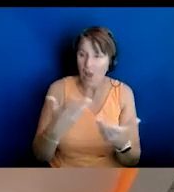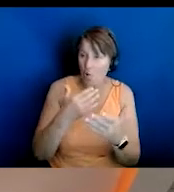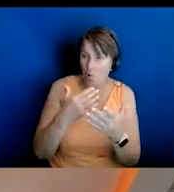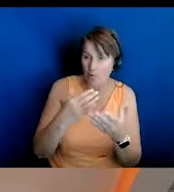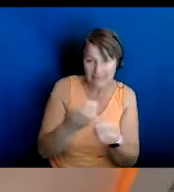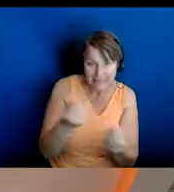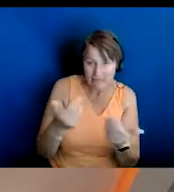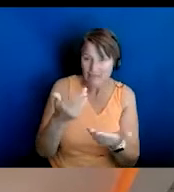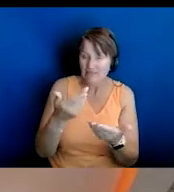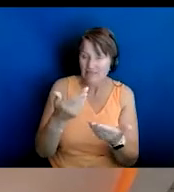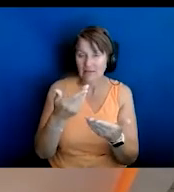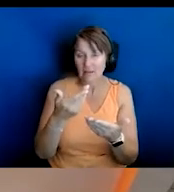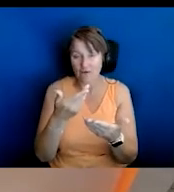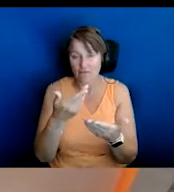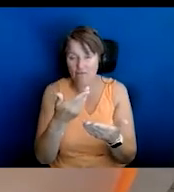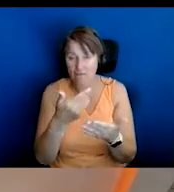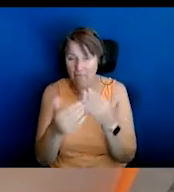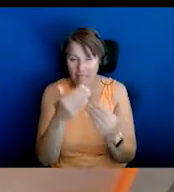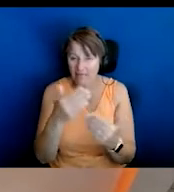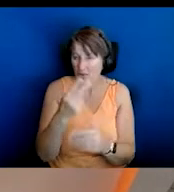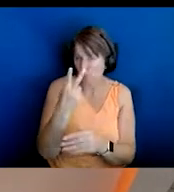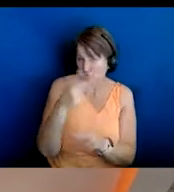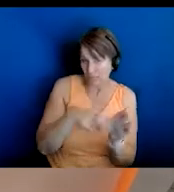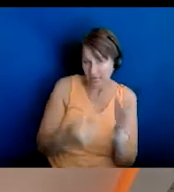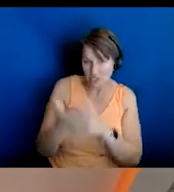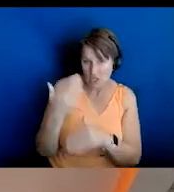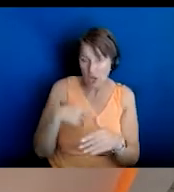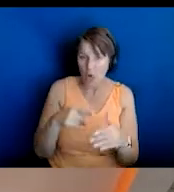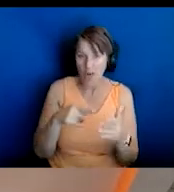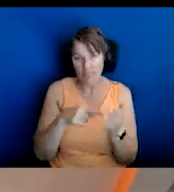This is a picture of it a couple of years ago. And just to give you a sense of this strange site